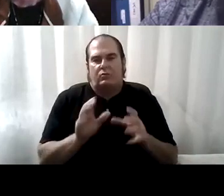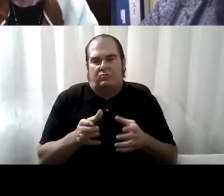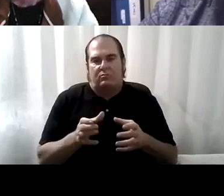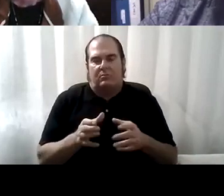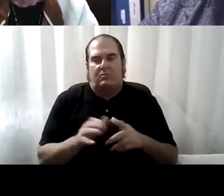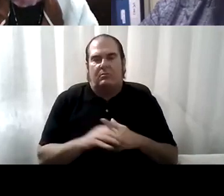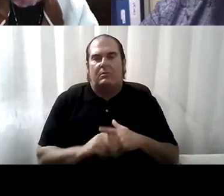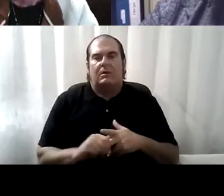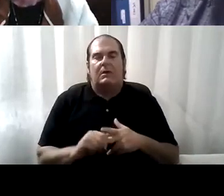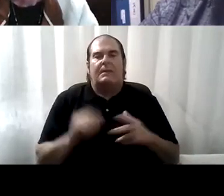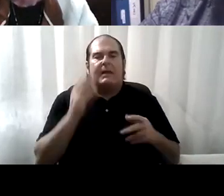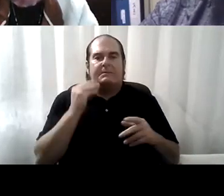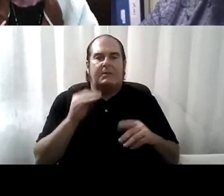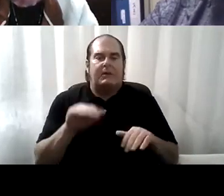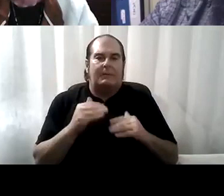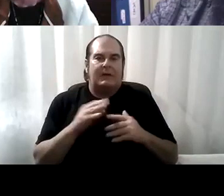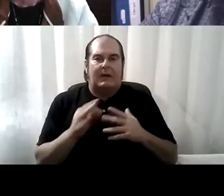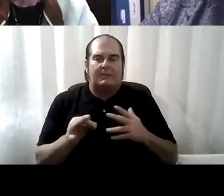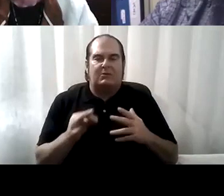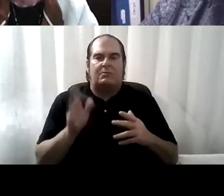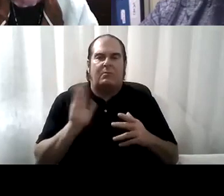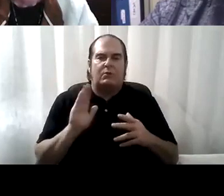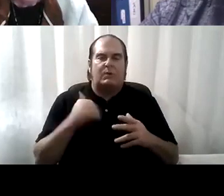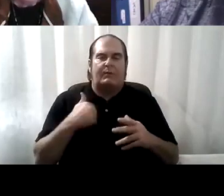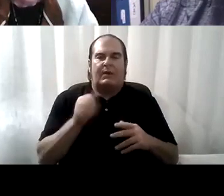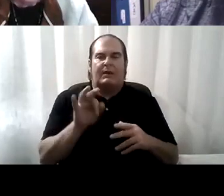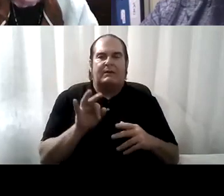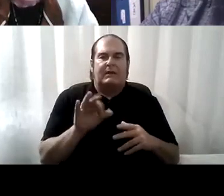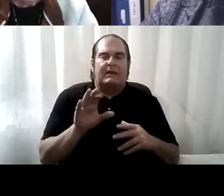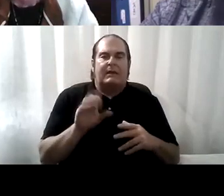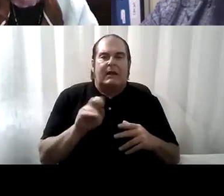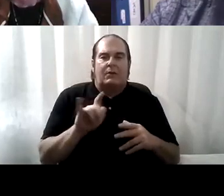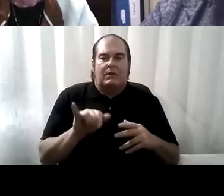Traditionally we would sever a 19 county area per our contract with the state, but becoming